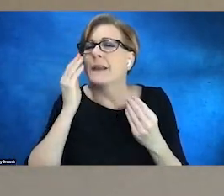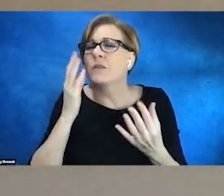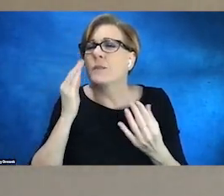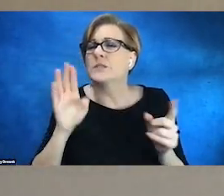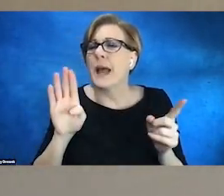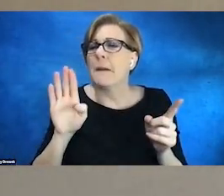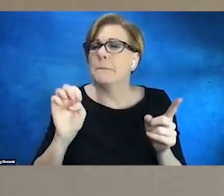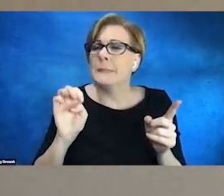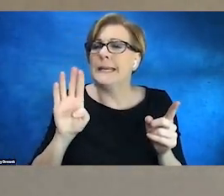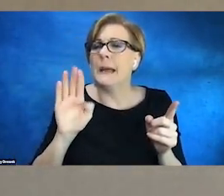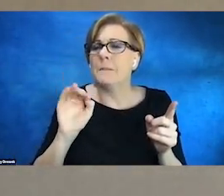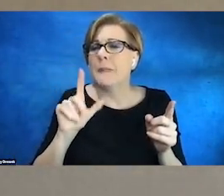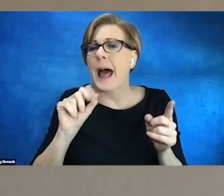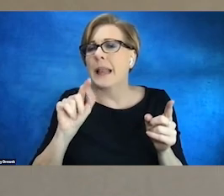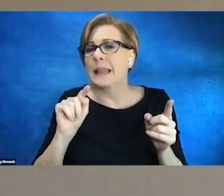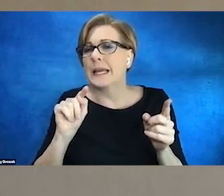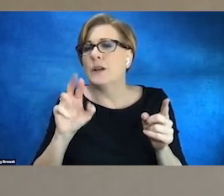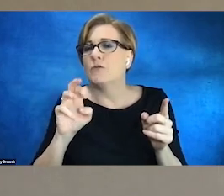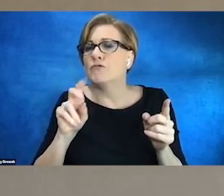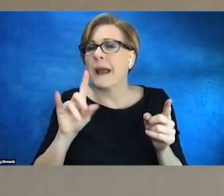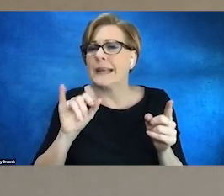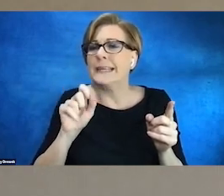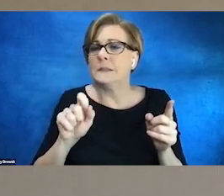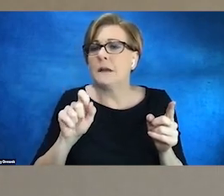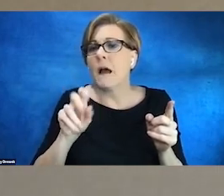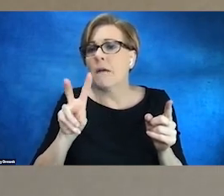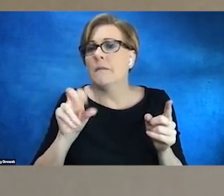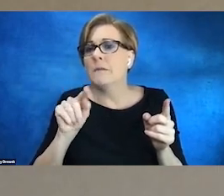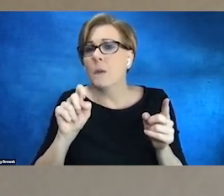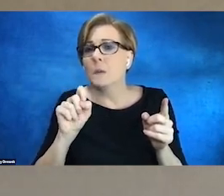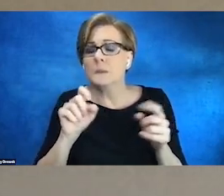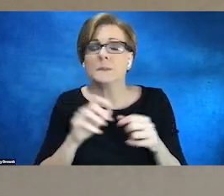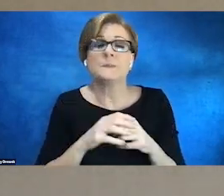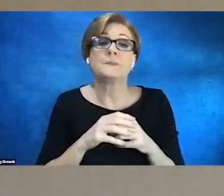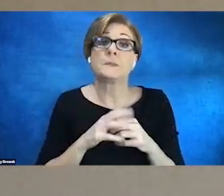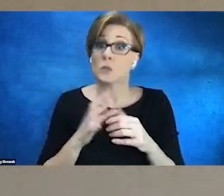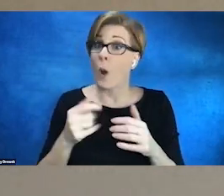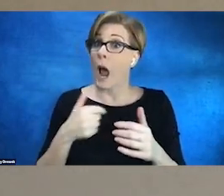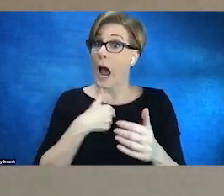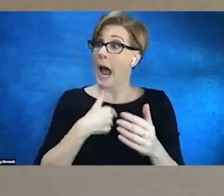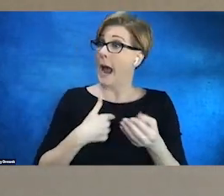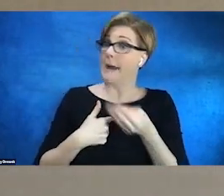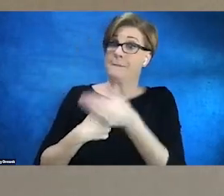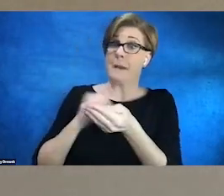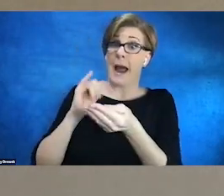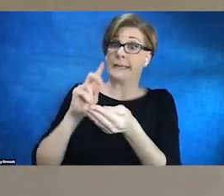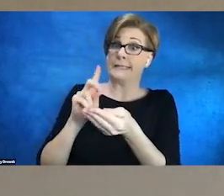so we'll go ahead and continue and now since I've provided sufficient ID an ID that matched